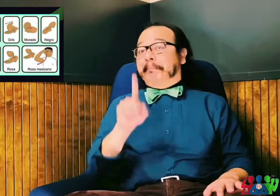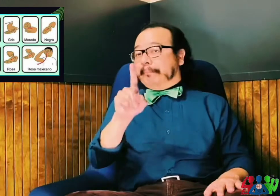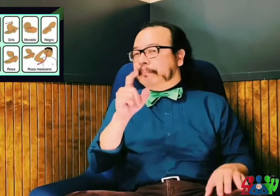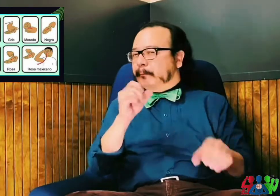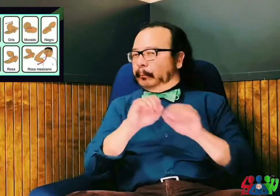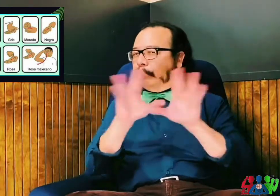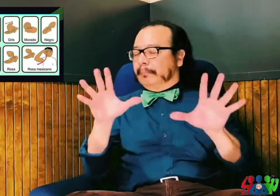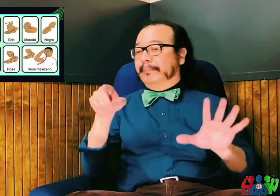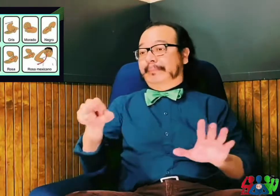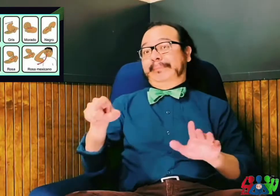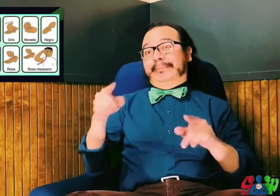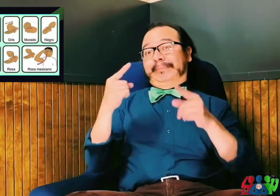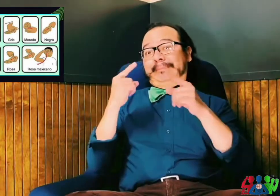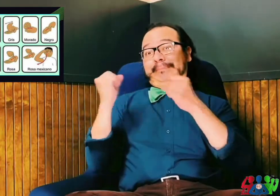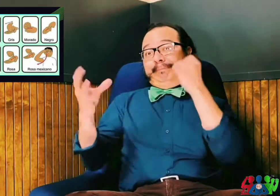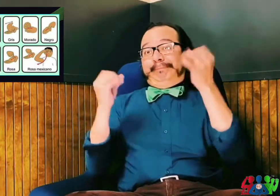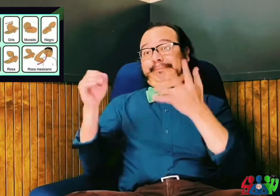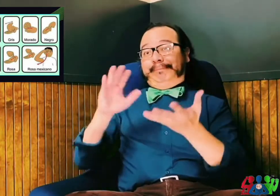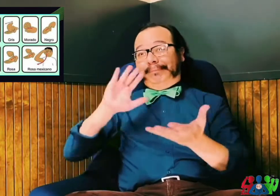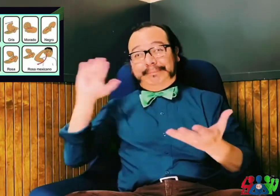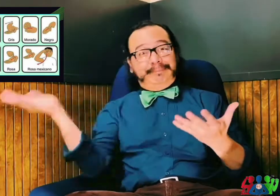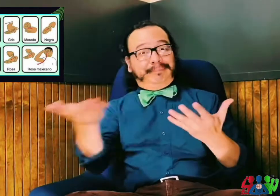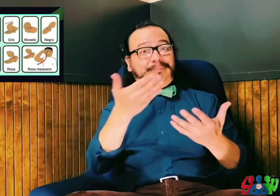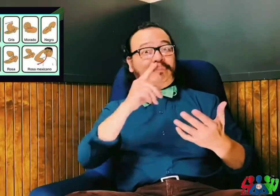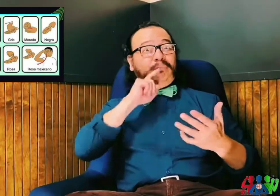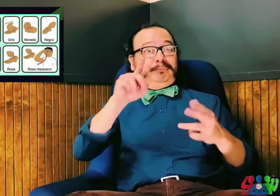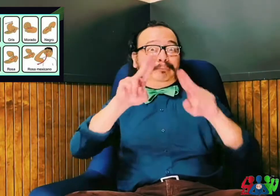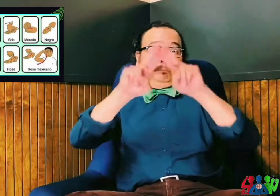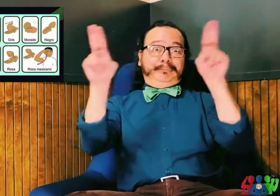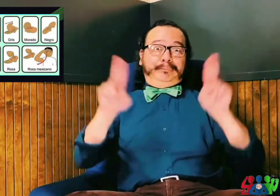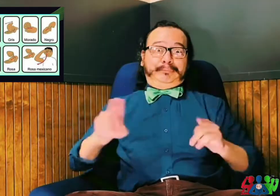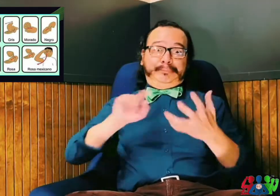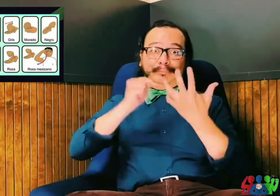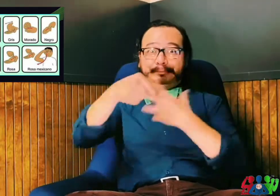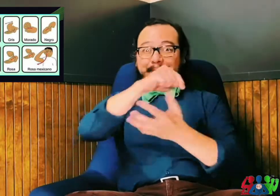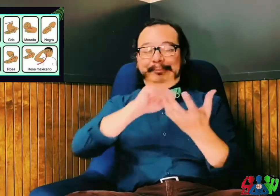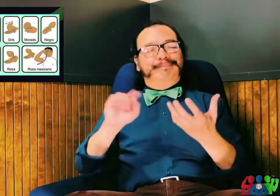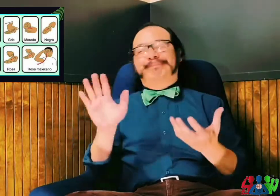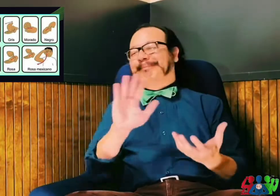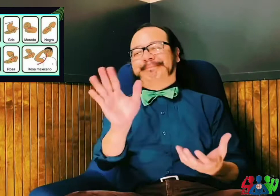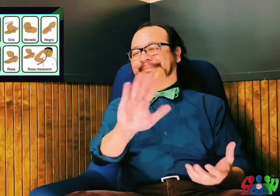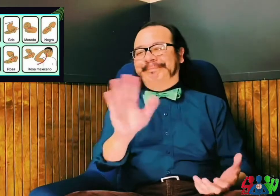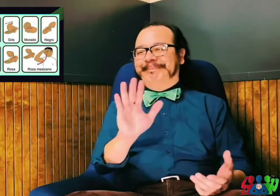However we need to be clear that sign languages are not universal.